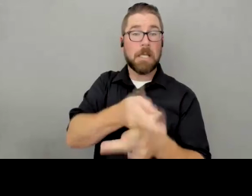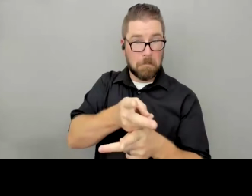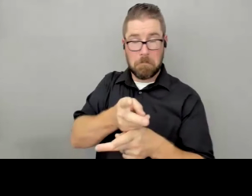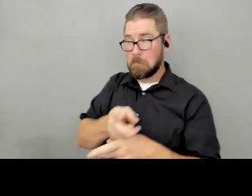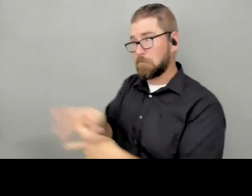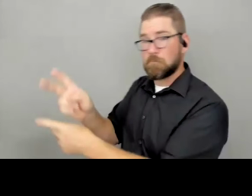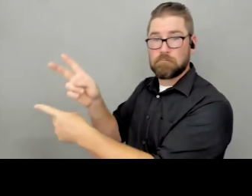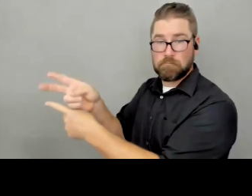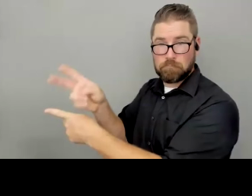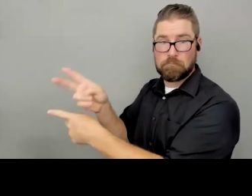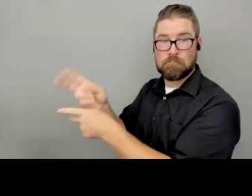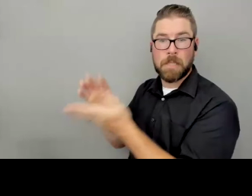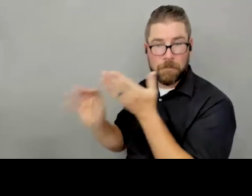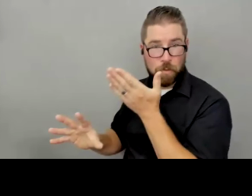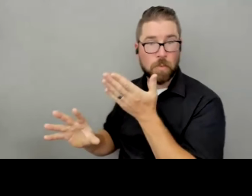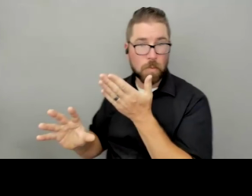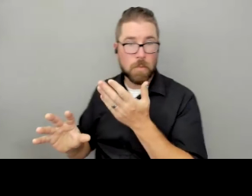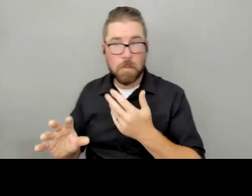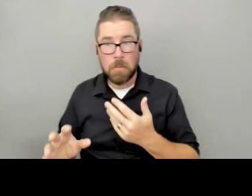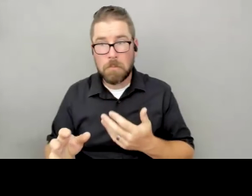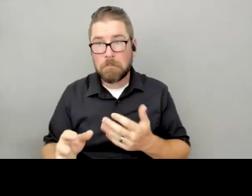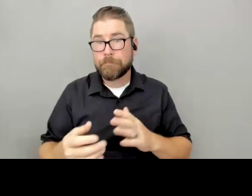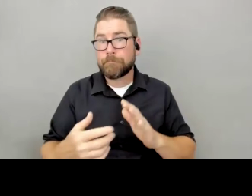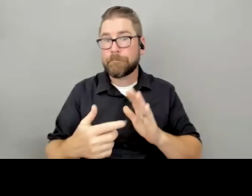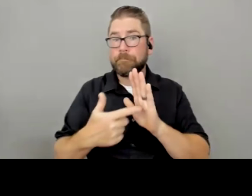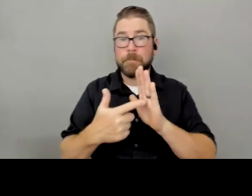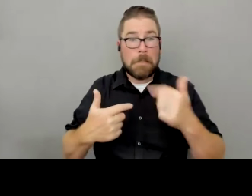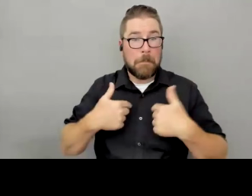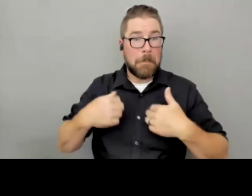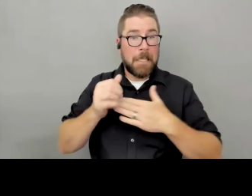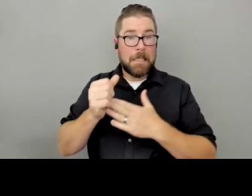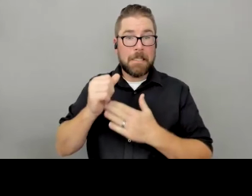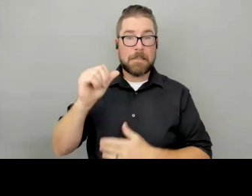Many others, particularly if, like, I'm the lead for CES or the lead in MSE